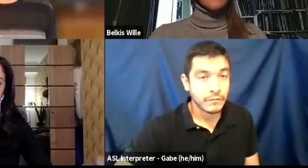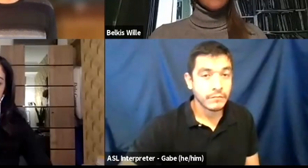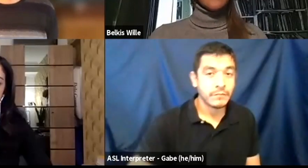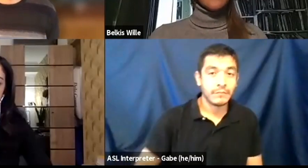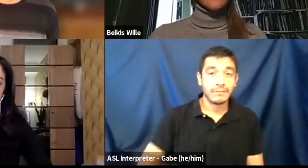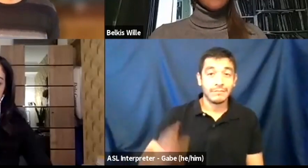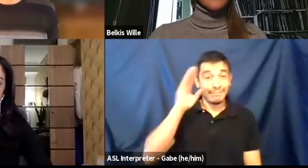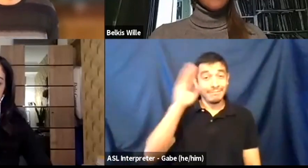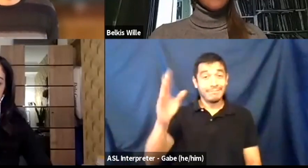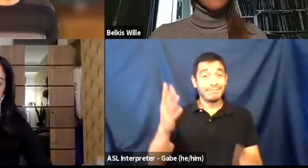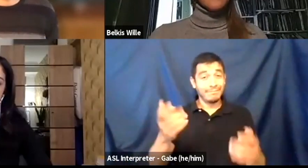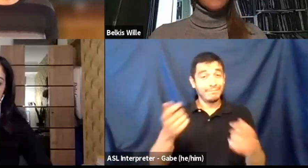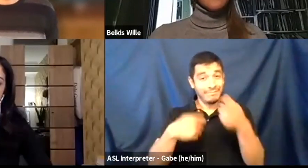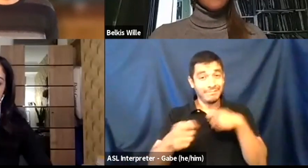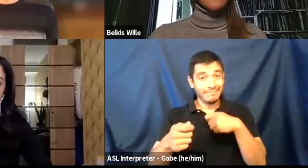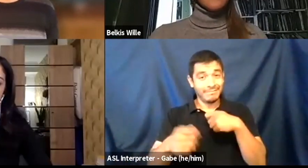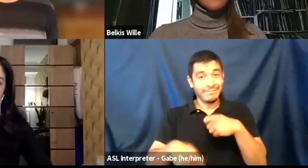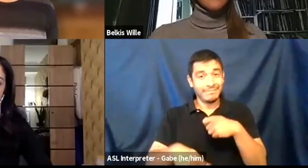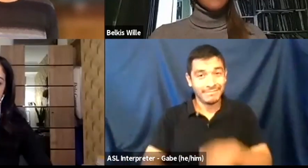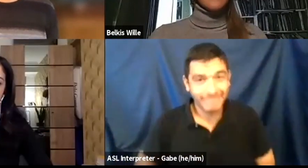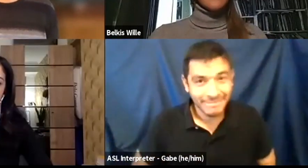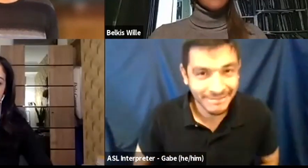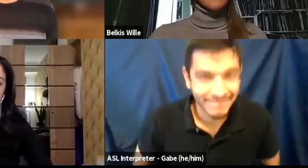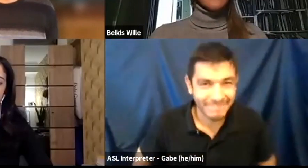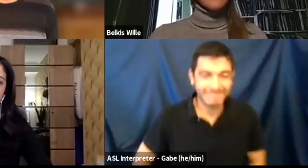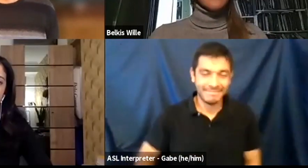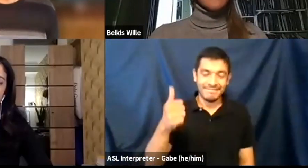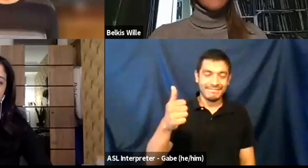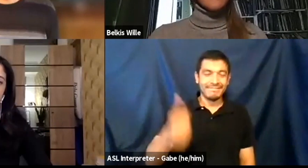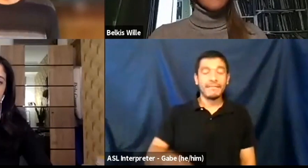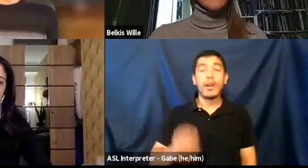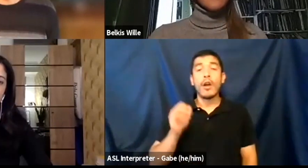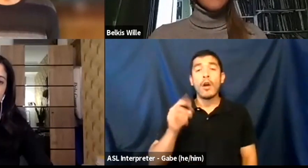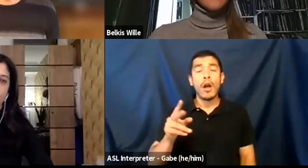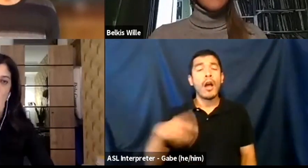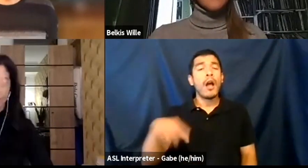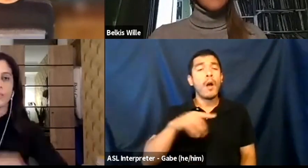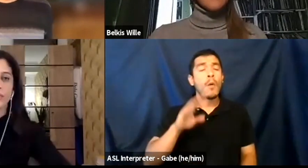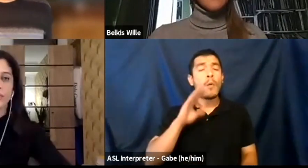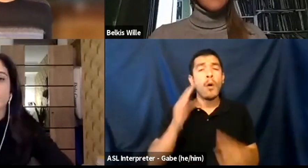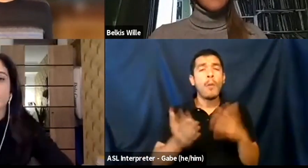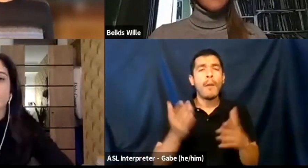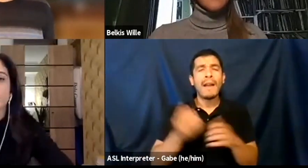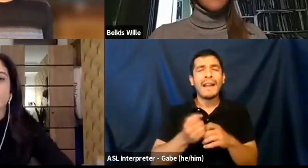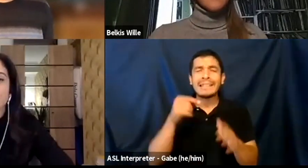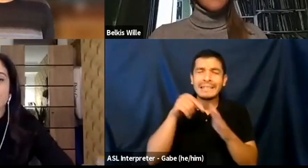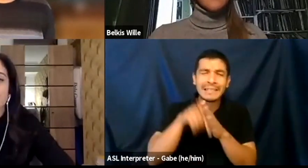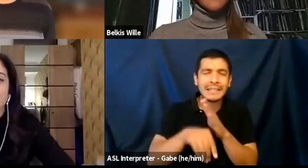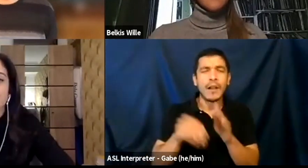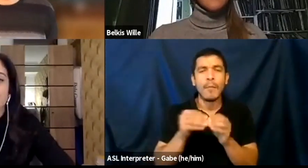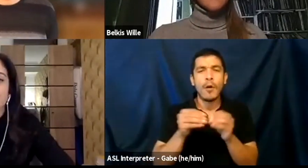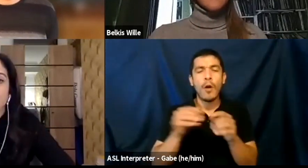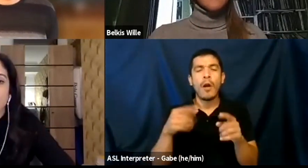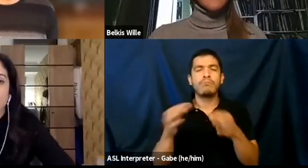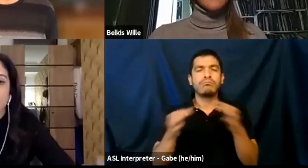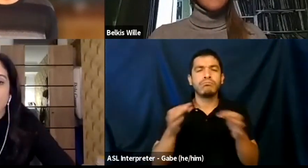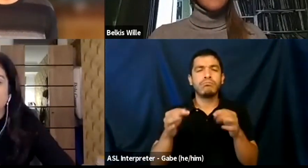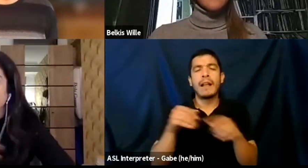And I know that we'll probably get into some of the details of the group's work later in the panel, but I appreciate that overview.